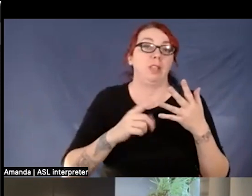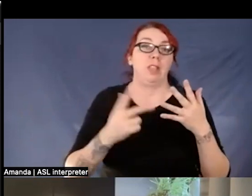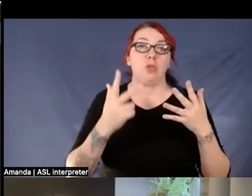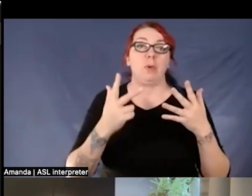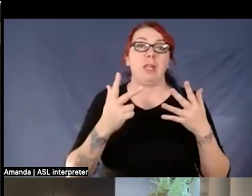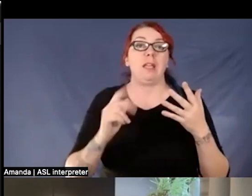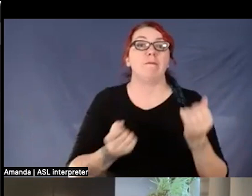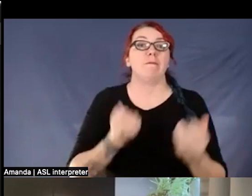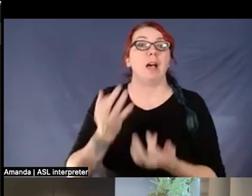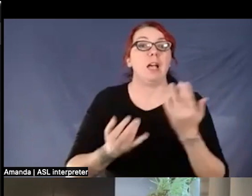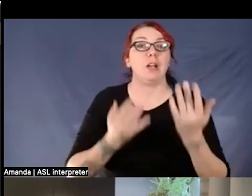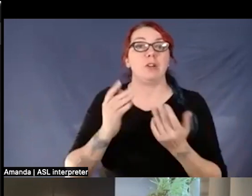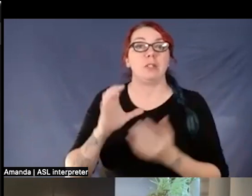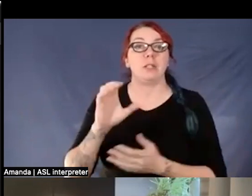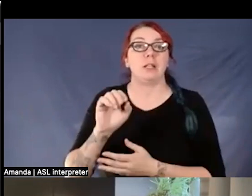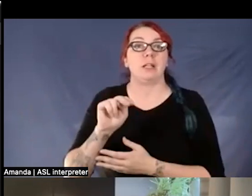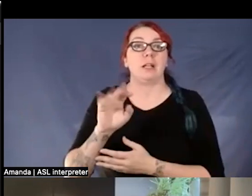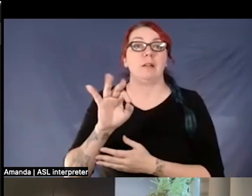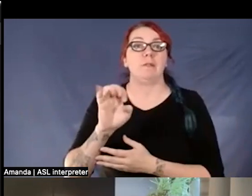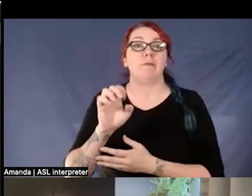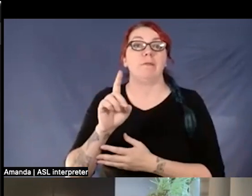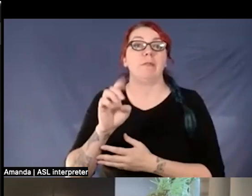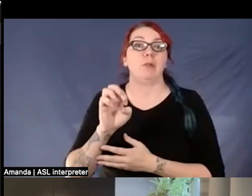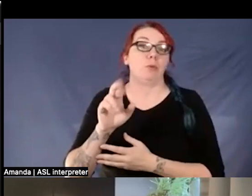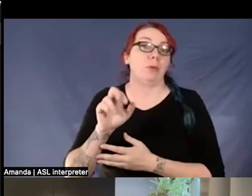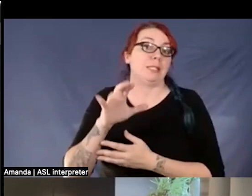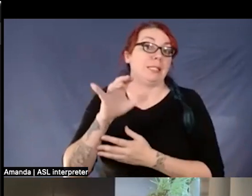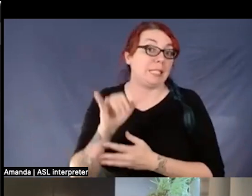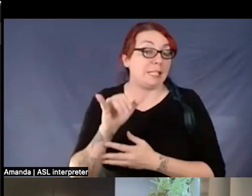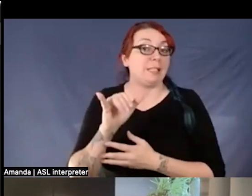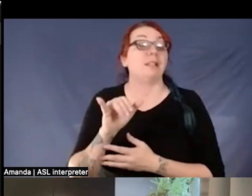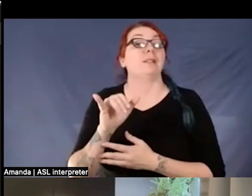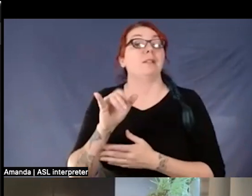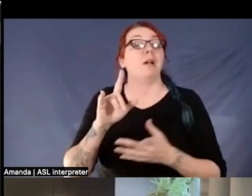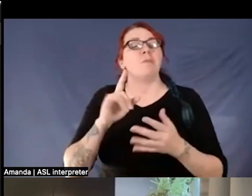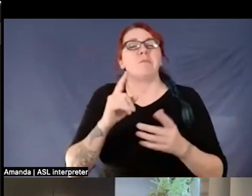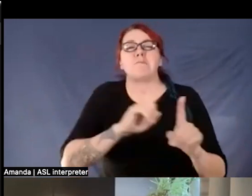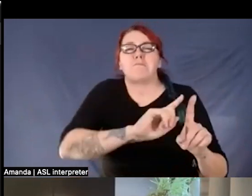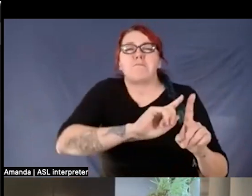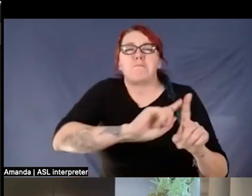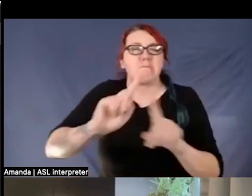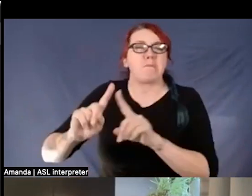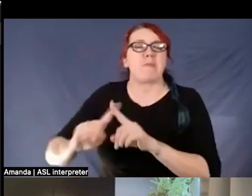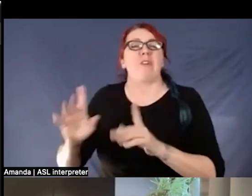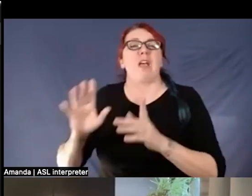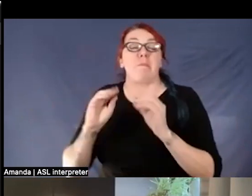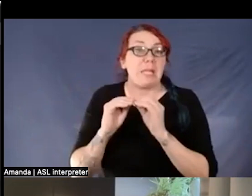Nations, and the Métis, the original nations and peoples of the lands we now call Beaton,